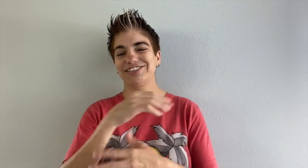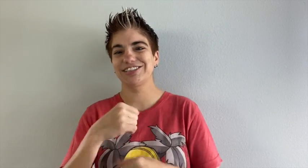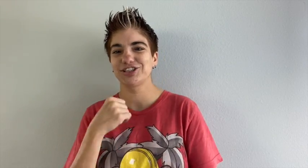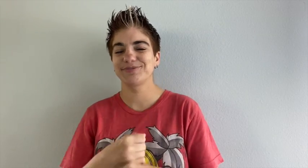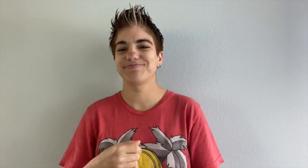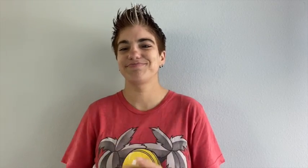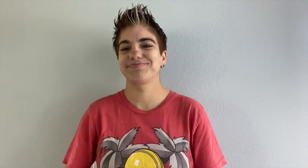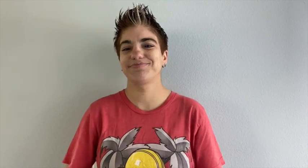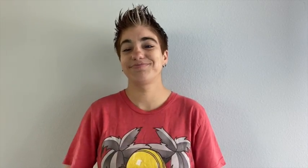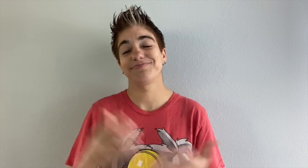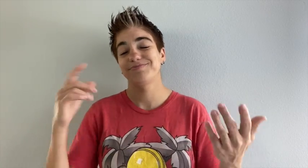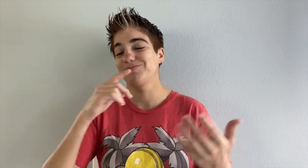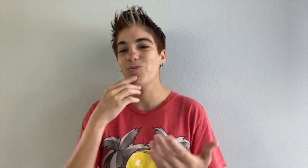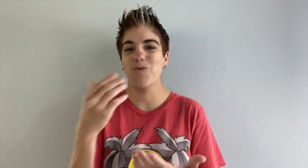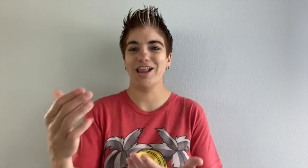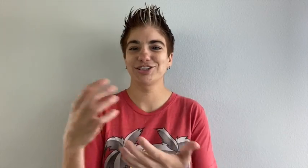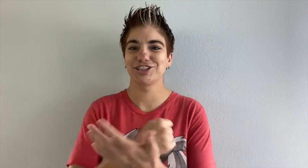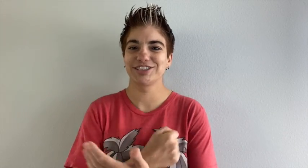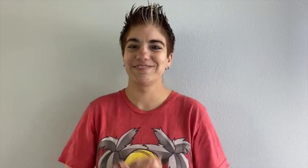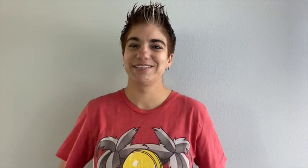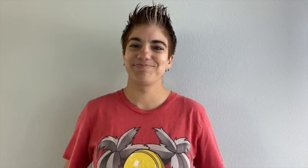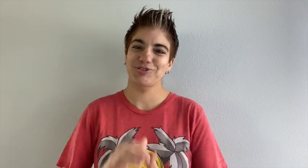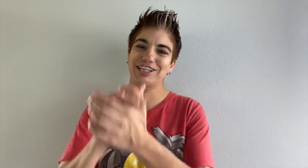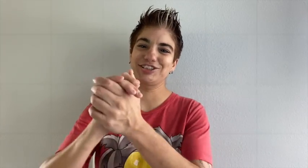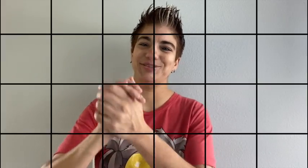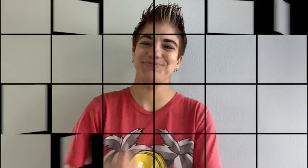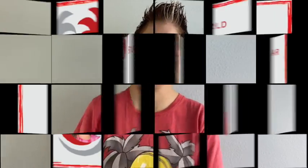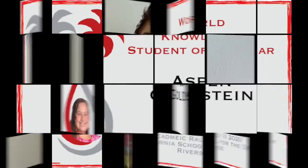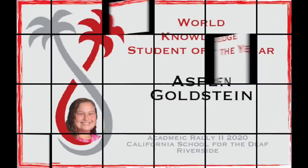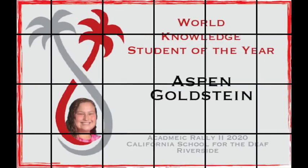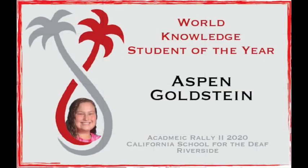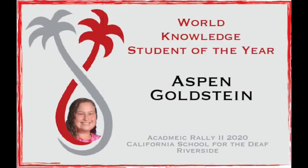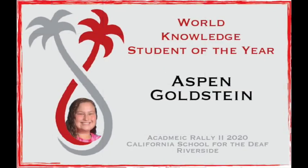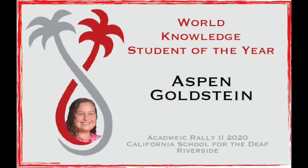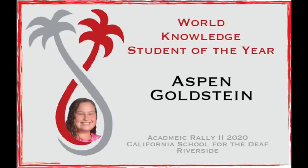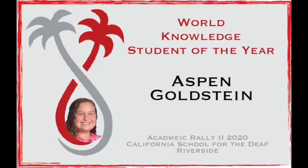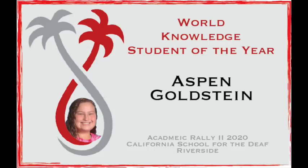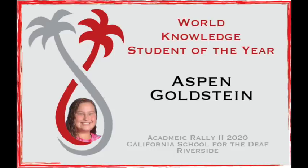continue to grow as a player and a student. It is well deserved. This year has been.